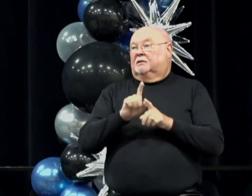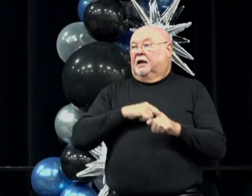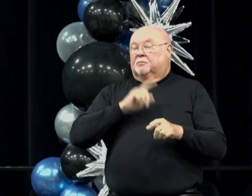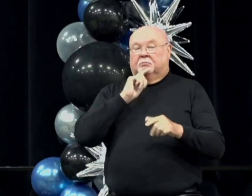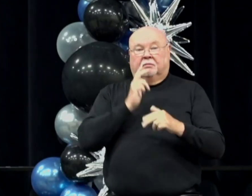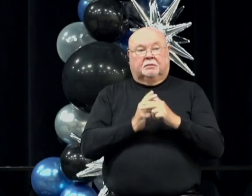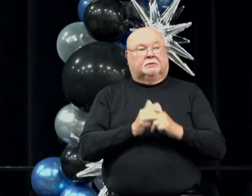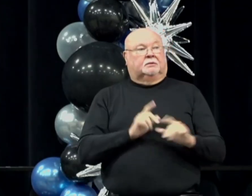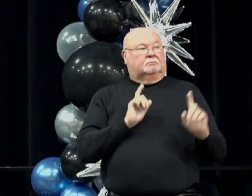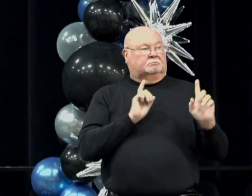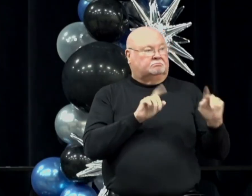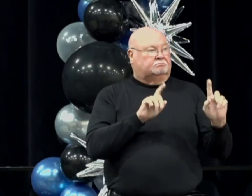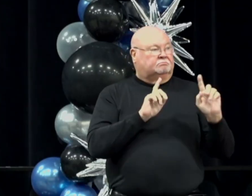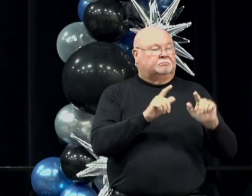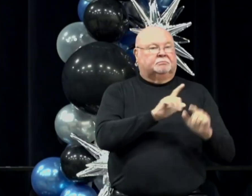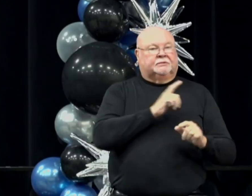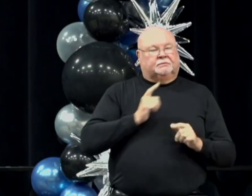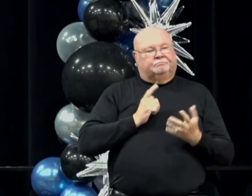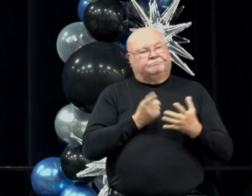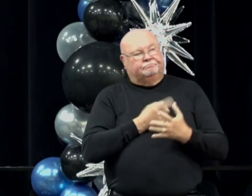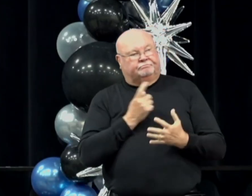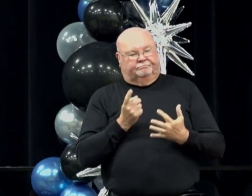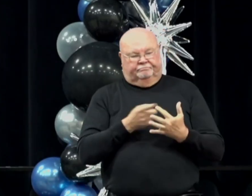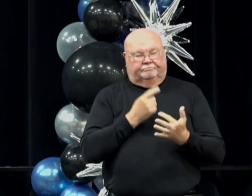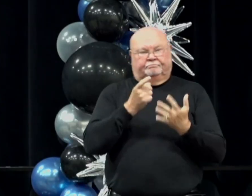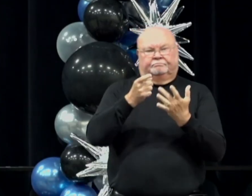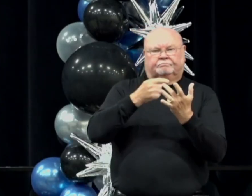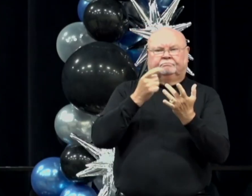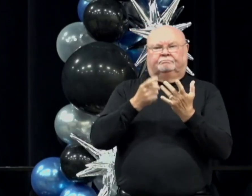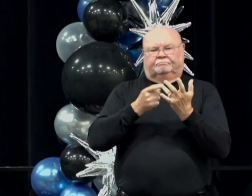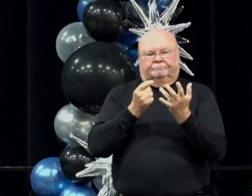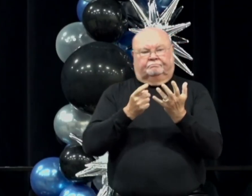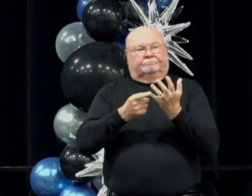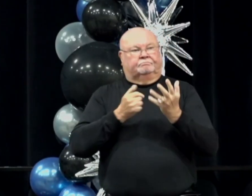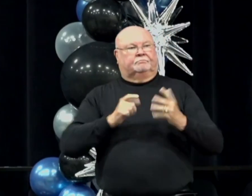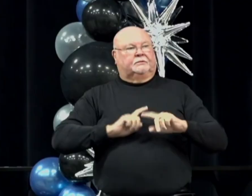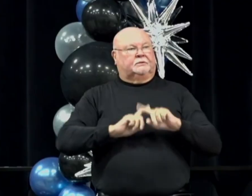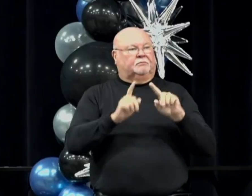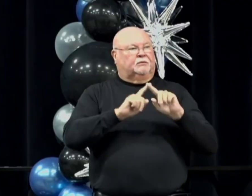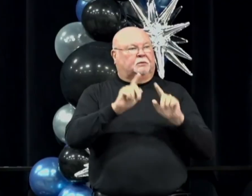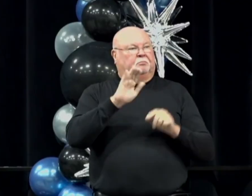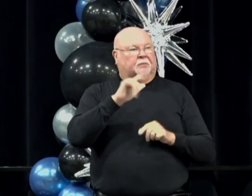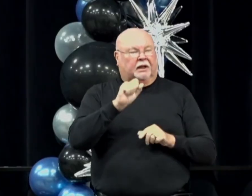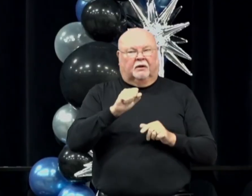As I mentioned, we went to the legislature frequently and for a number of different bills,